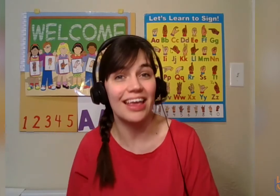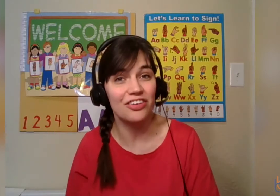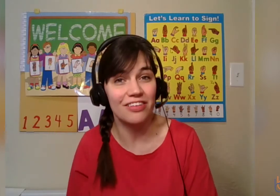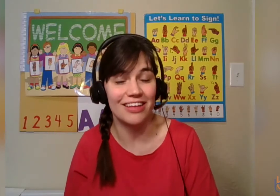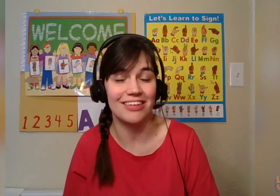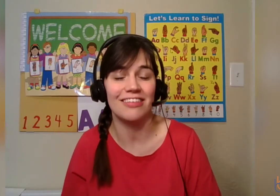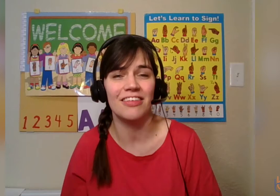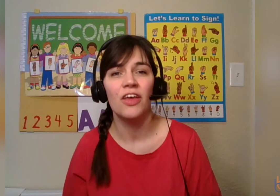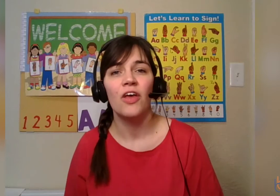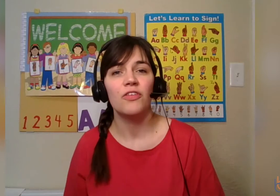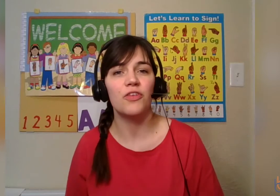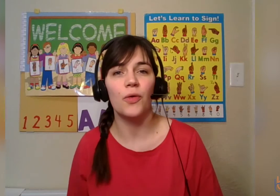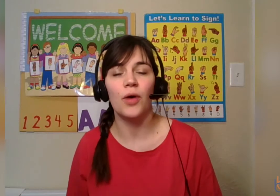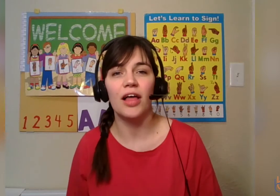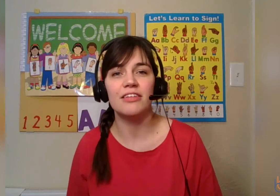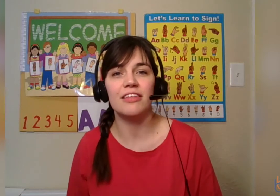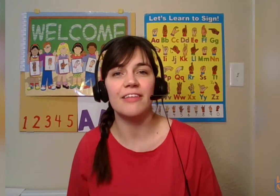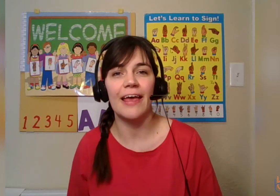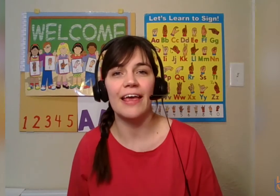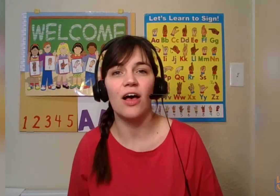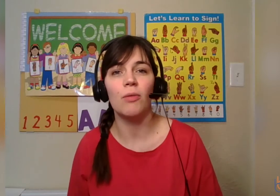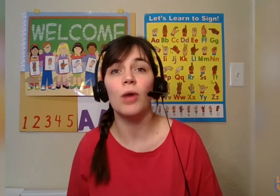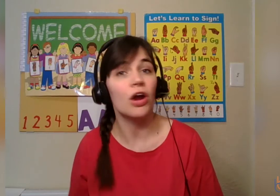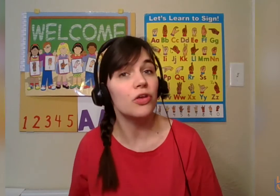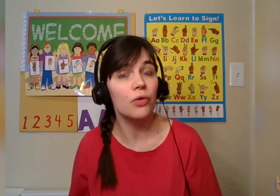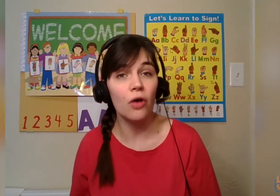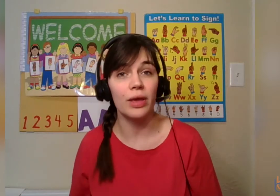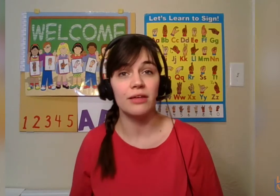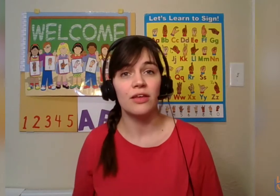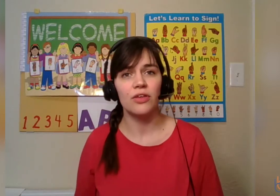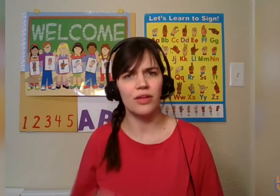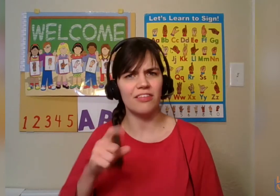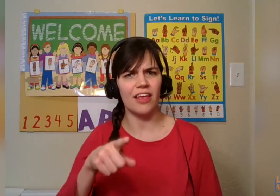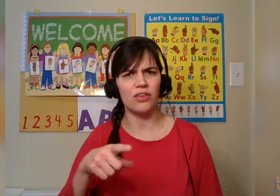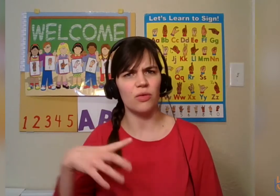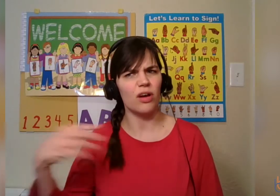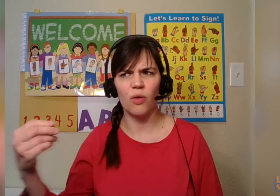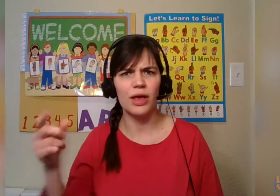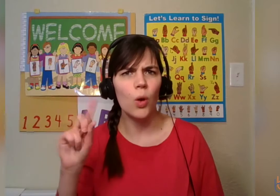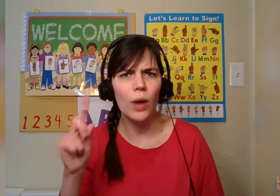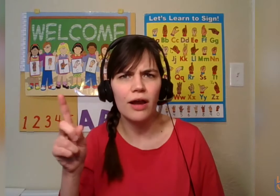of the sentence. So to say, "Where are you going?" you can say, "You are going where?